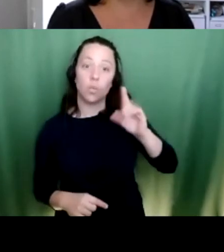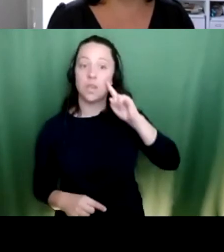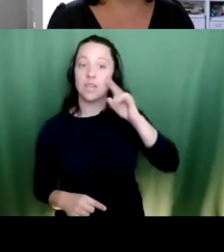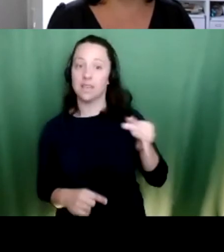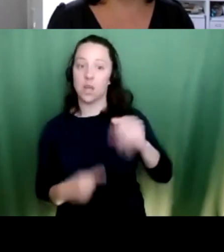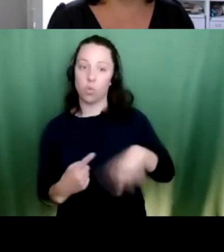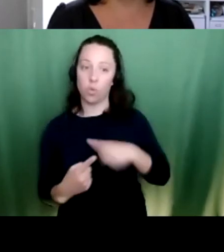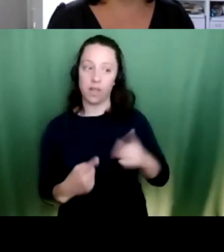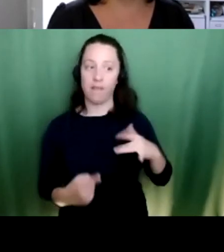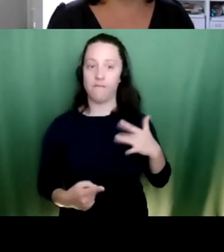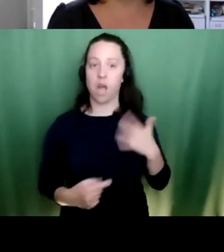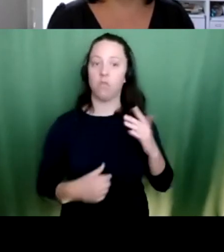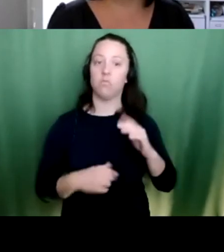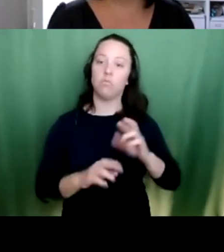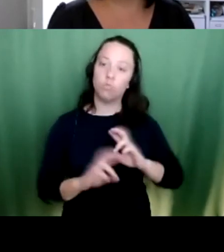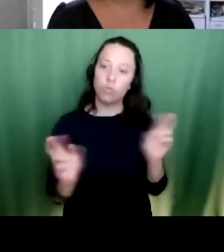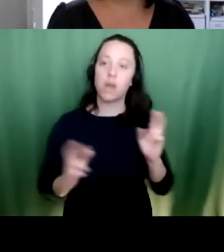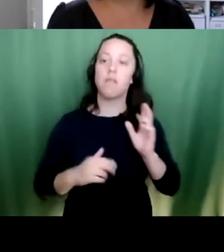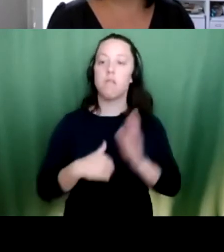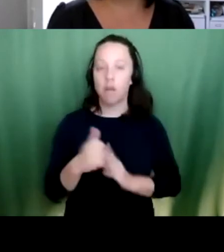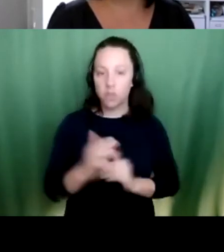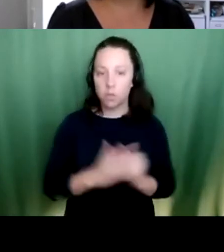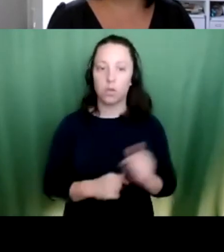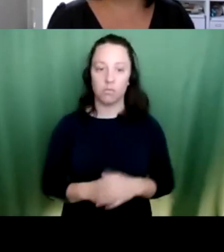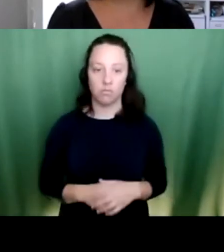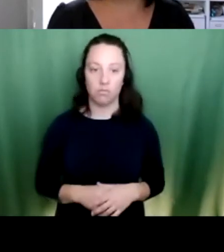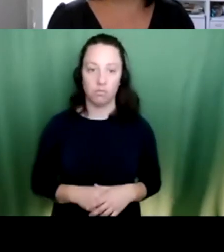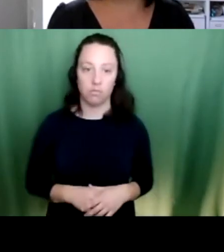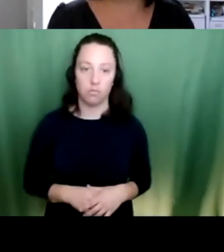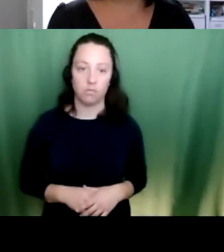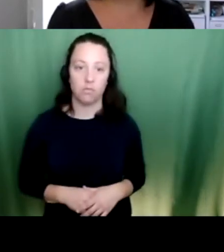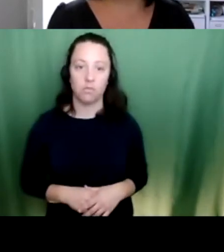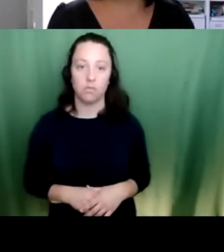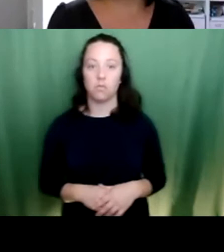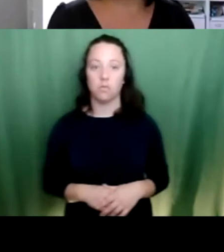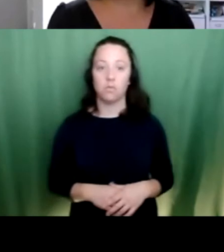comfortable in the space that might have taken five to ten minutes of being in the space with